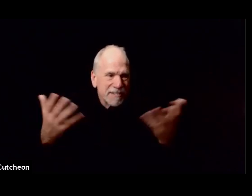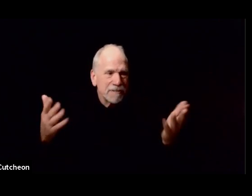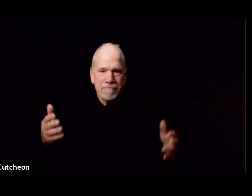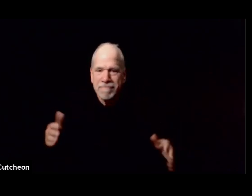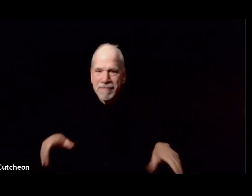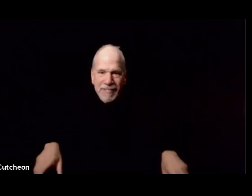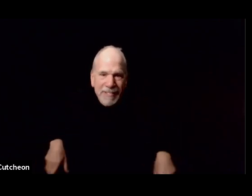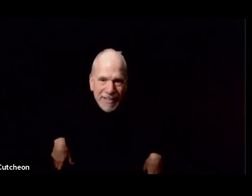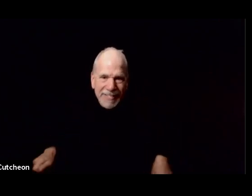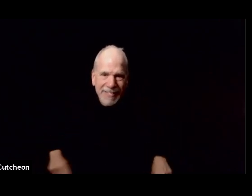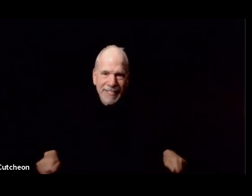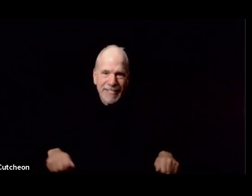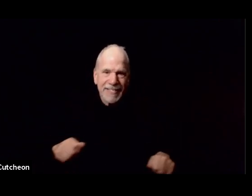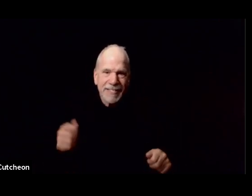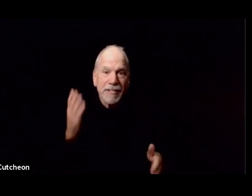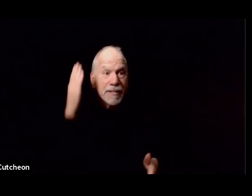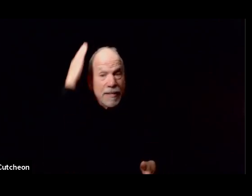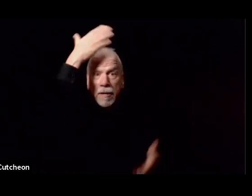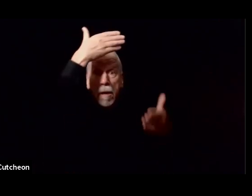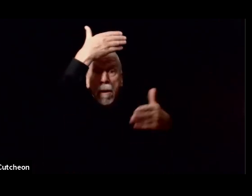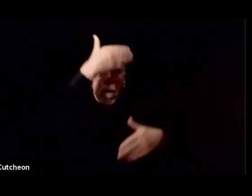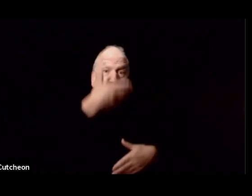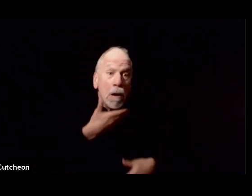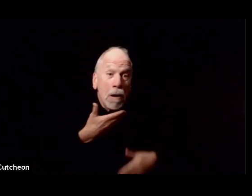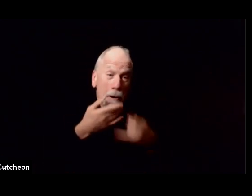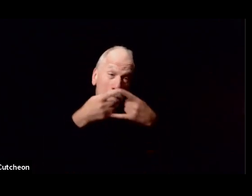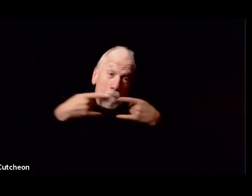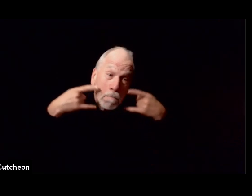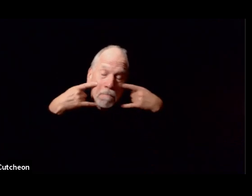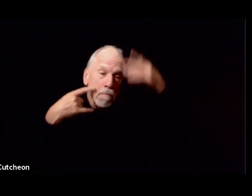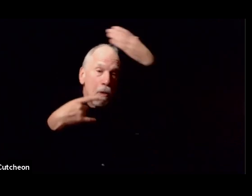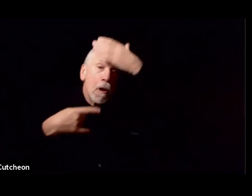shields are very significant with or without a mask. They have significant layer protection